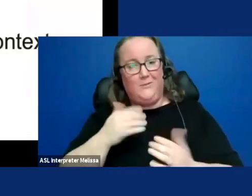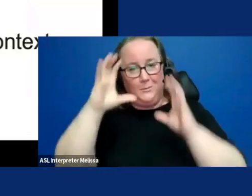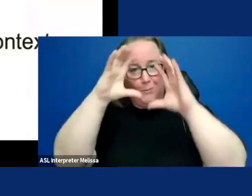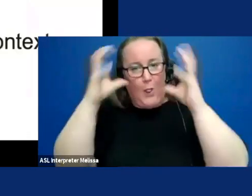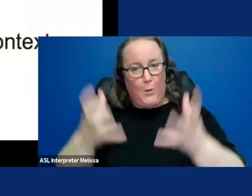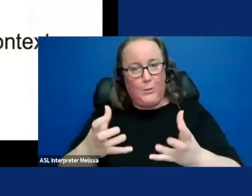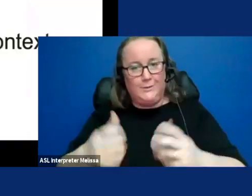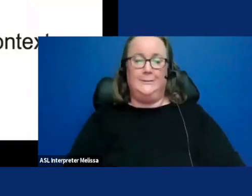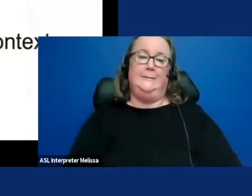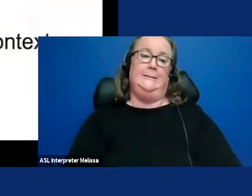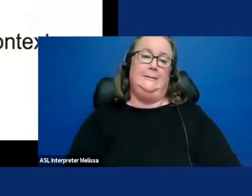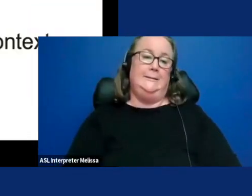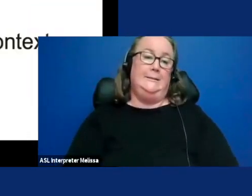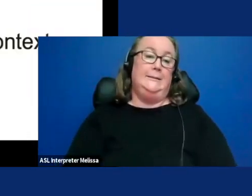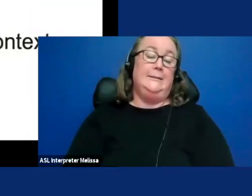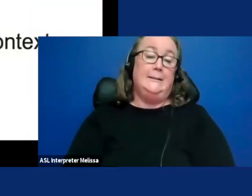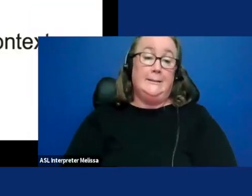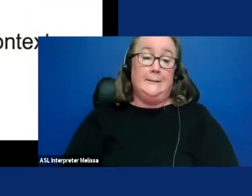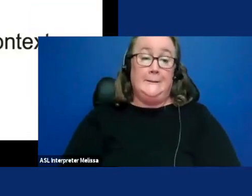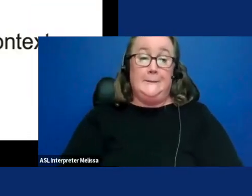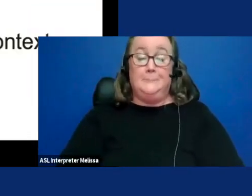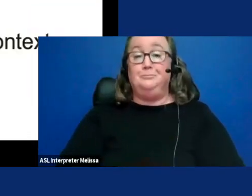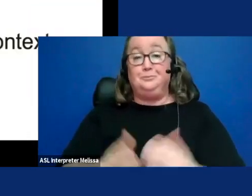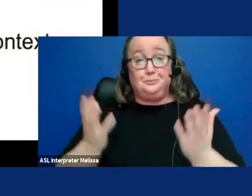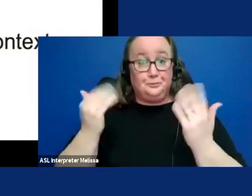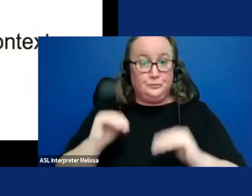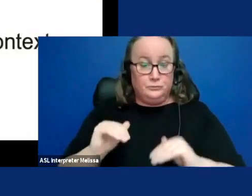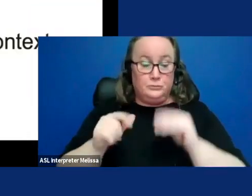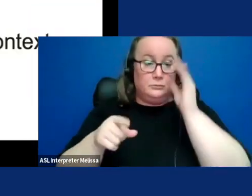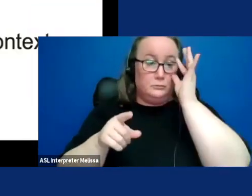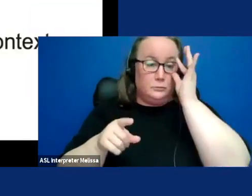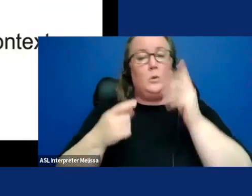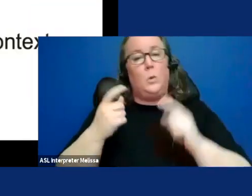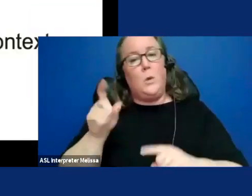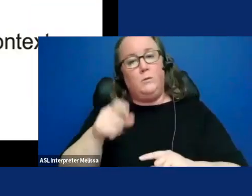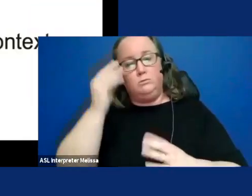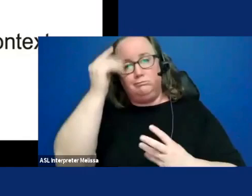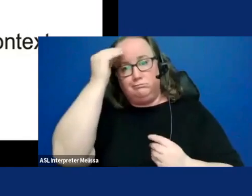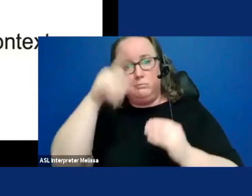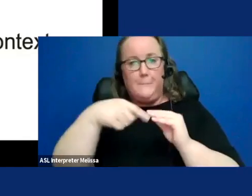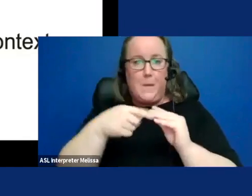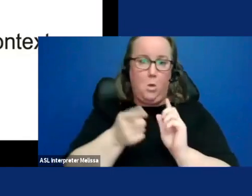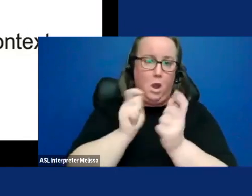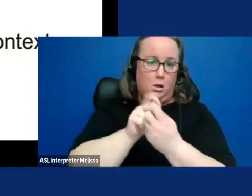And, you know, we need to be thinking about accommodations when we're working with disabled parents